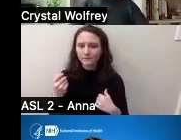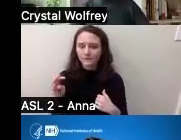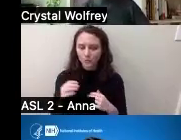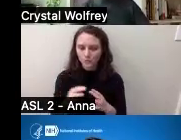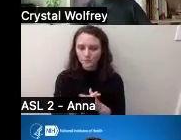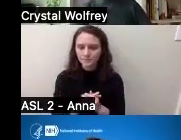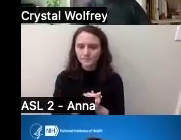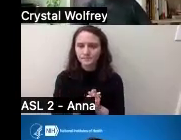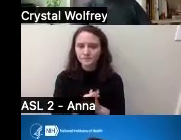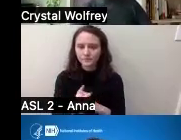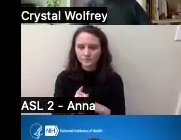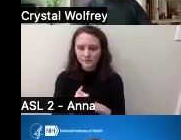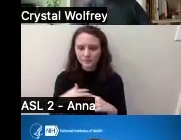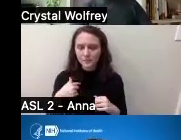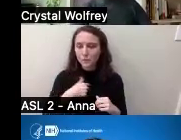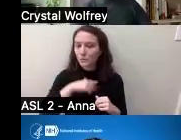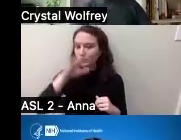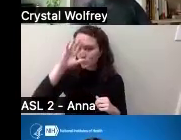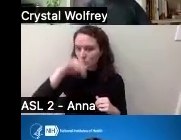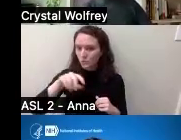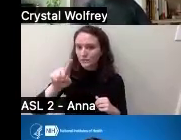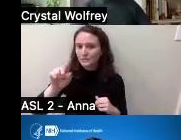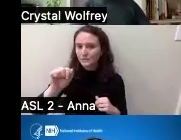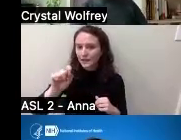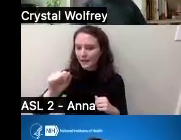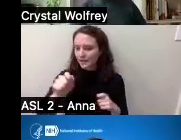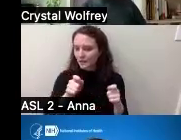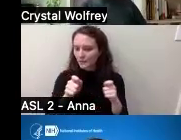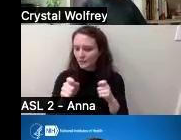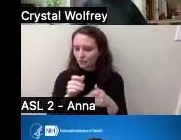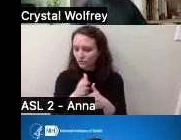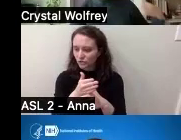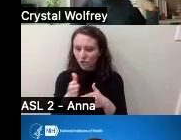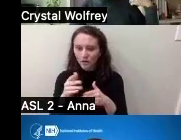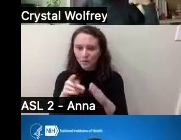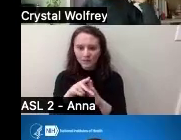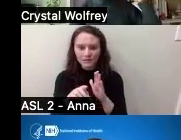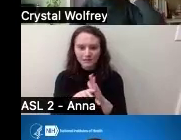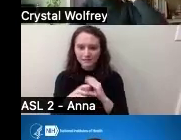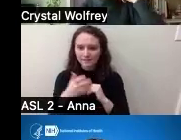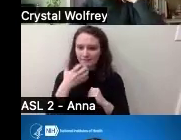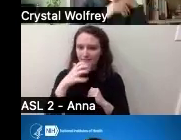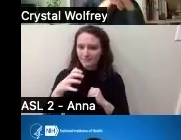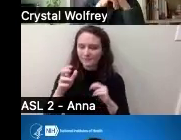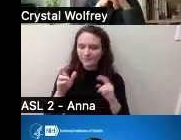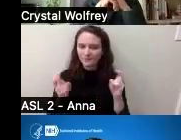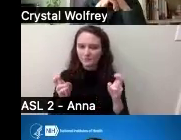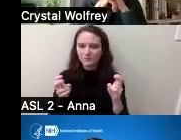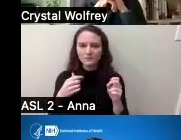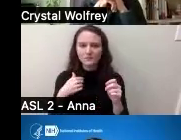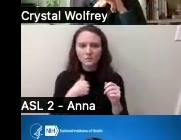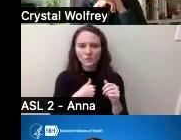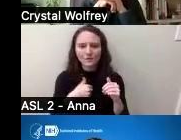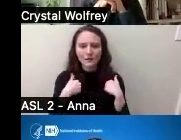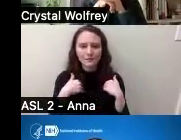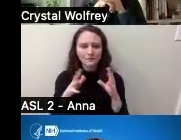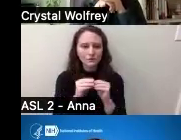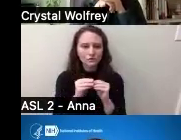So we know that the data management and sharing policy is a hot topic. We've had a session on it at this conference.